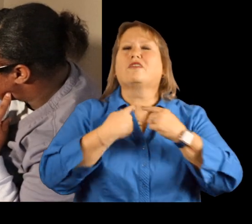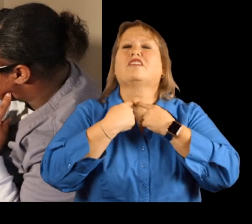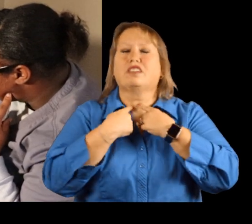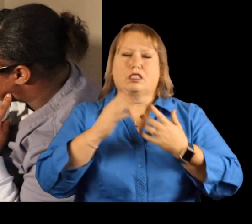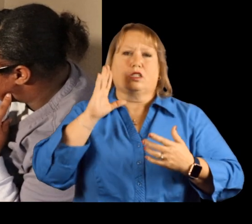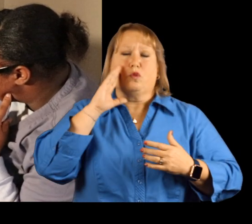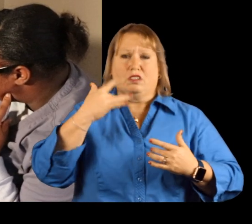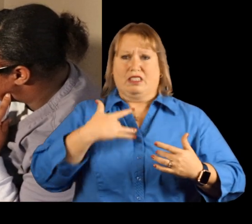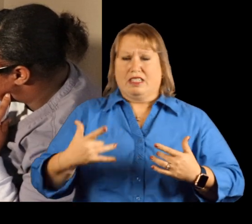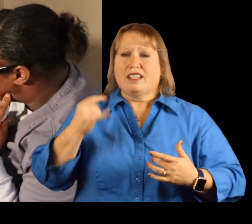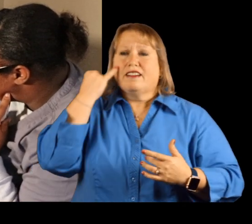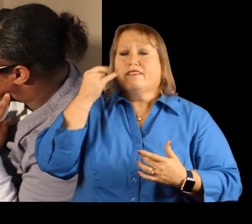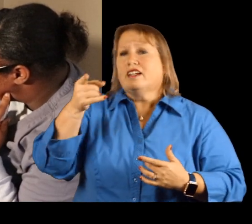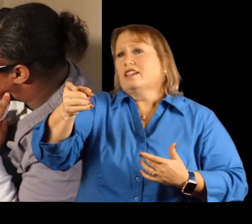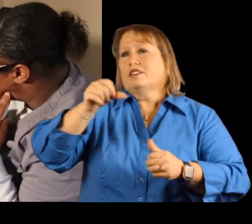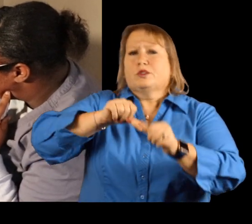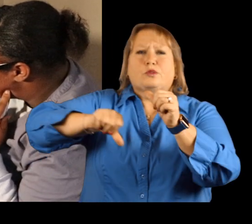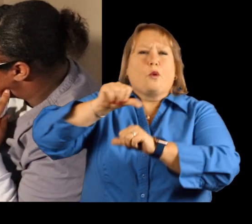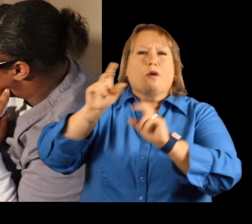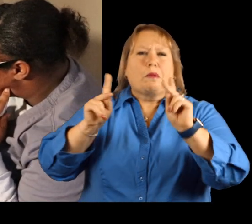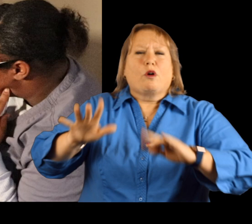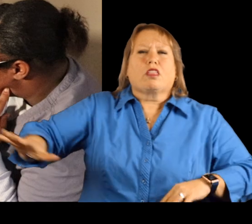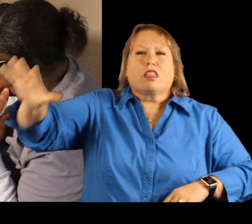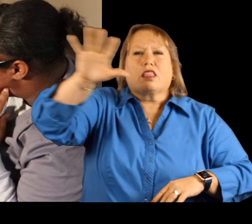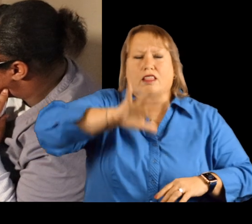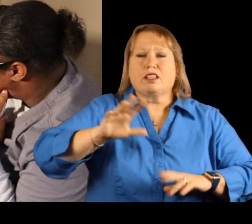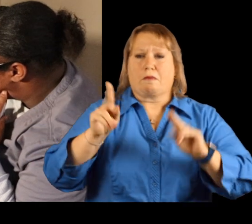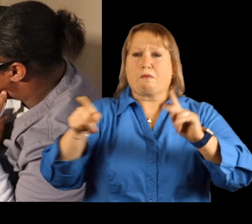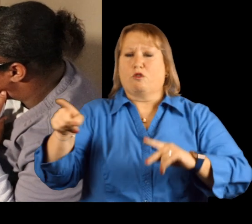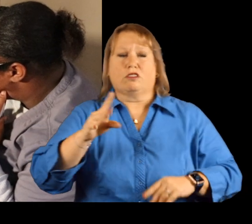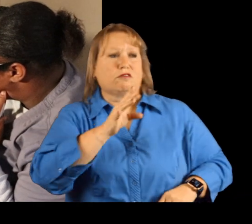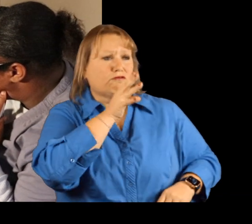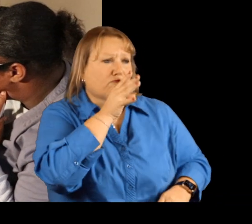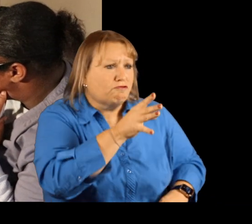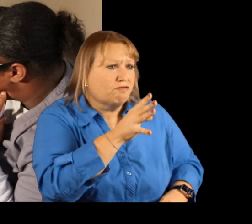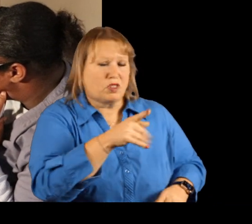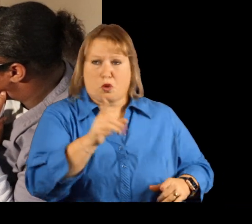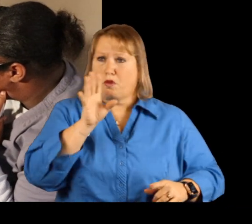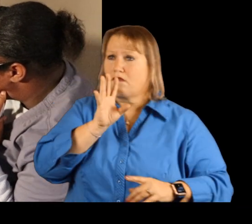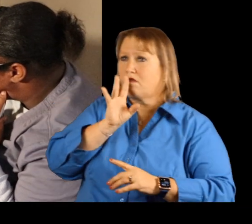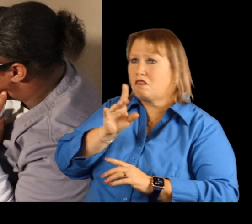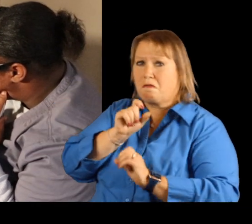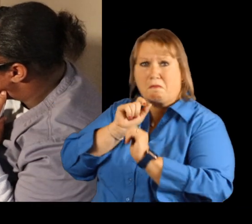Um, will he vocalize to social stimuli? So, you start vocalizing to him and he starts vocalizing back.